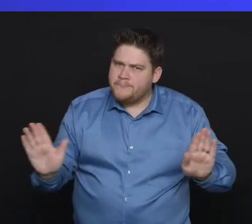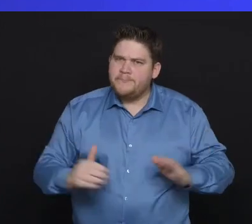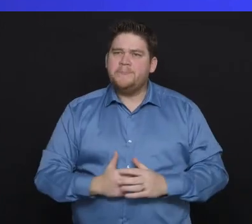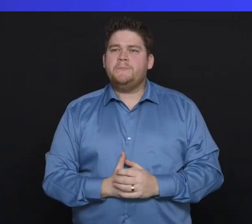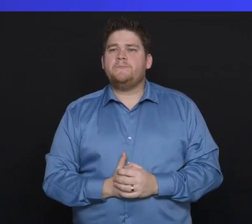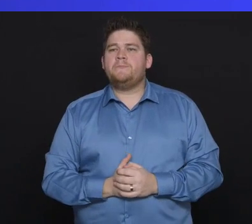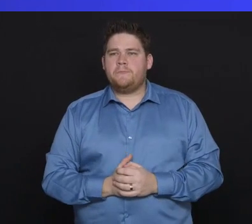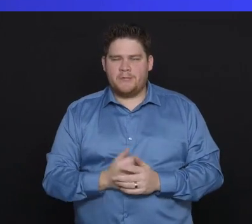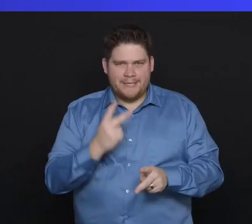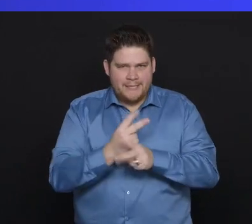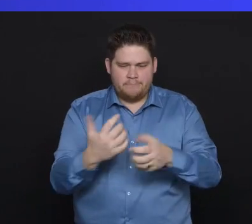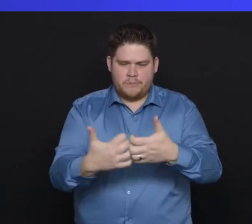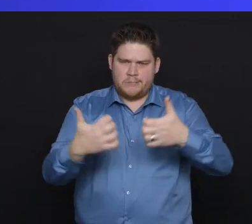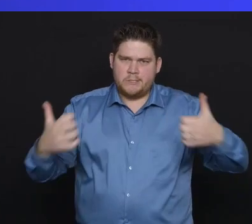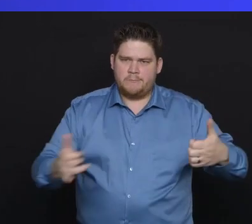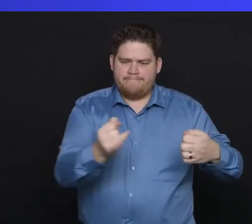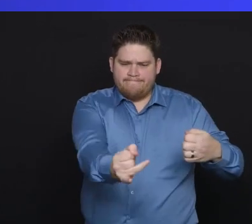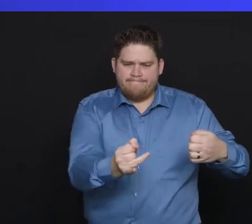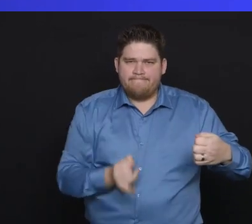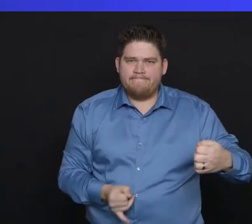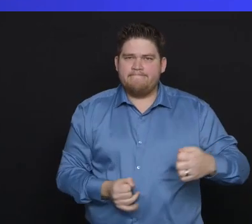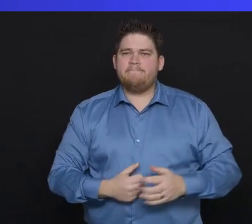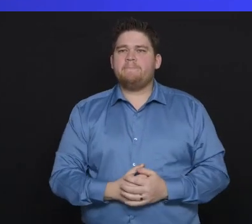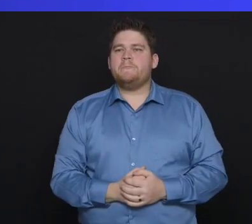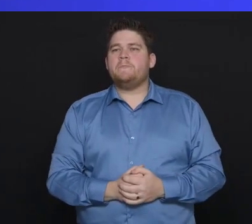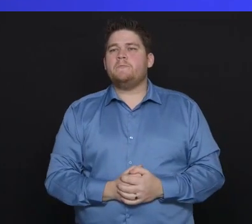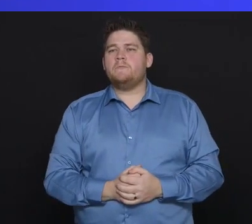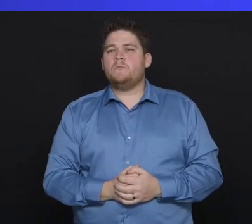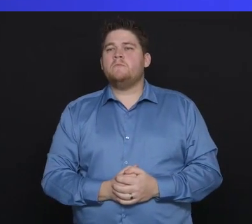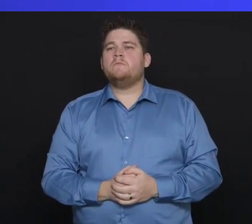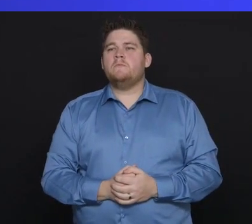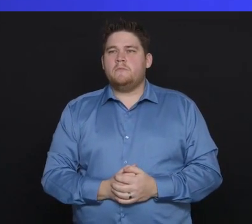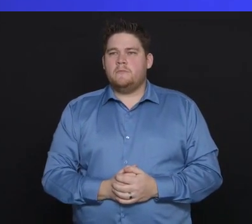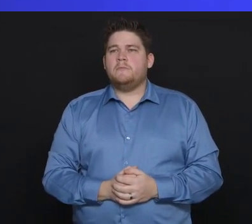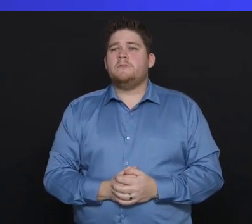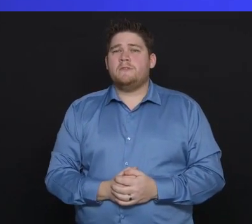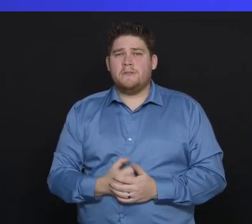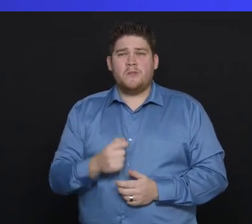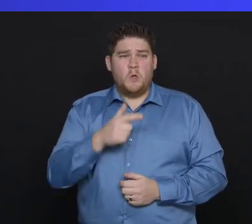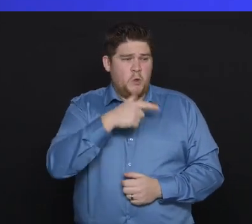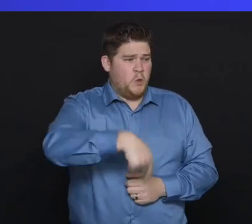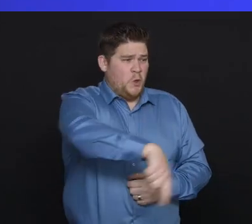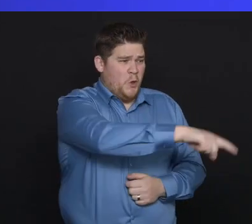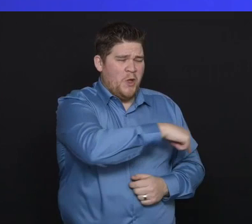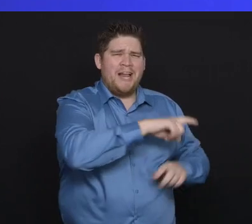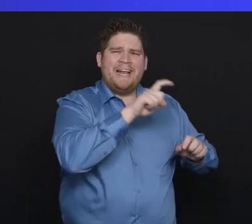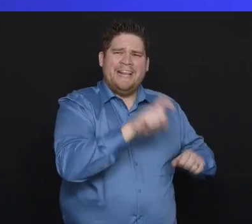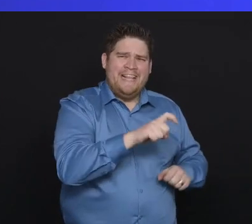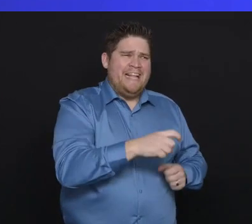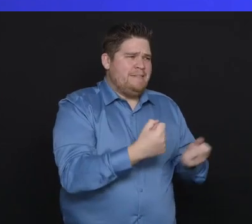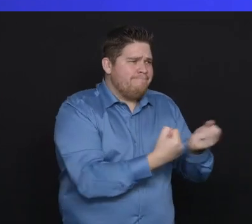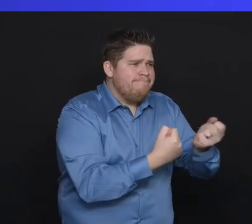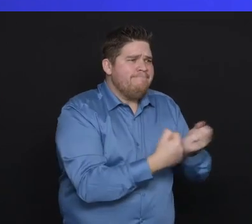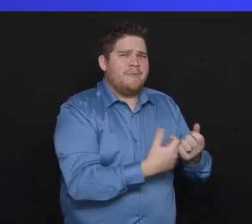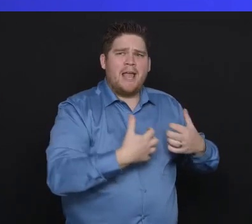the virus and for everyone else who needs hospital care. And people who only work in